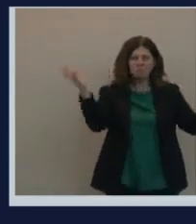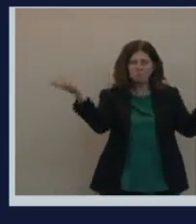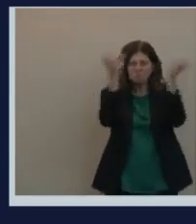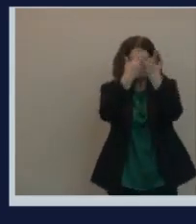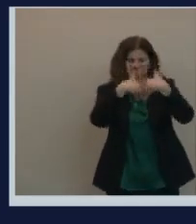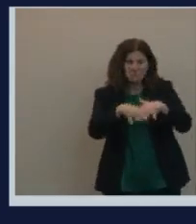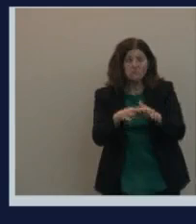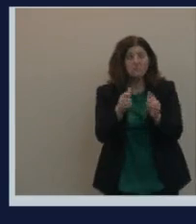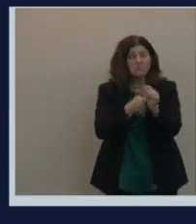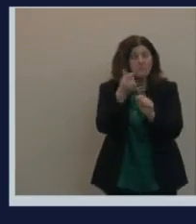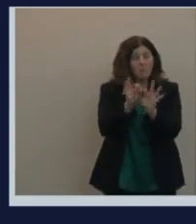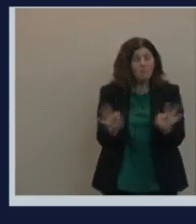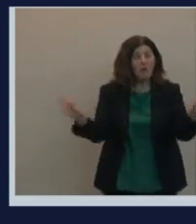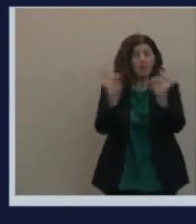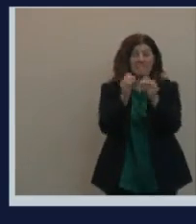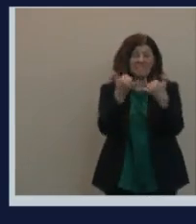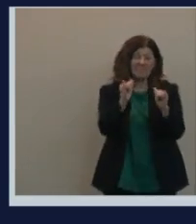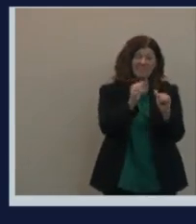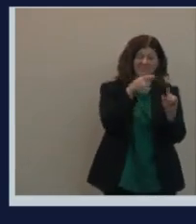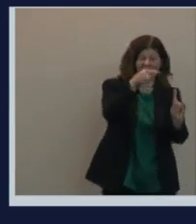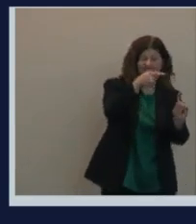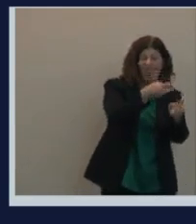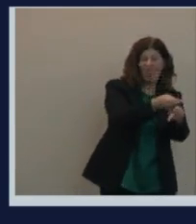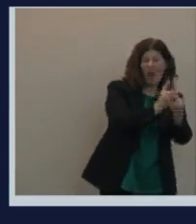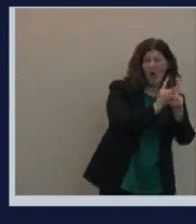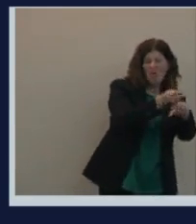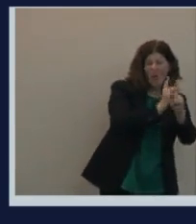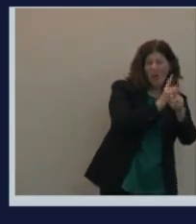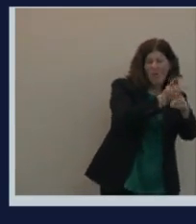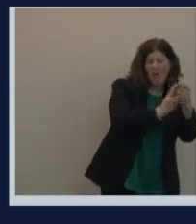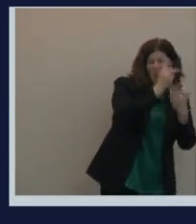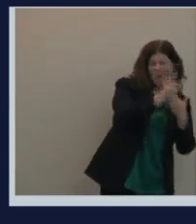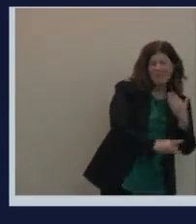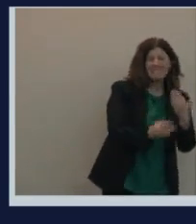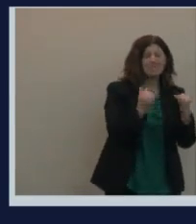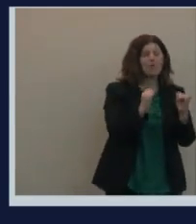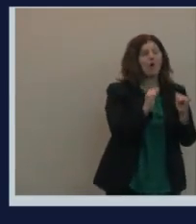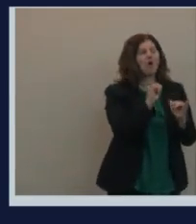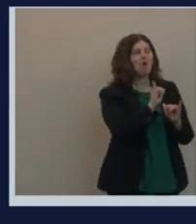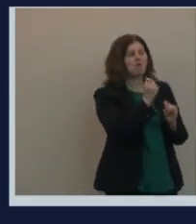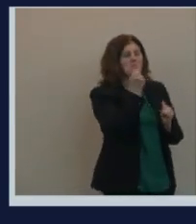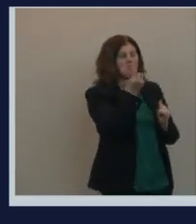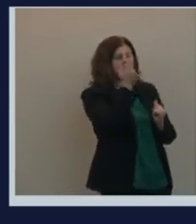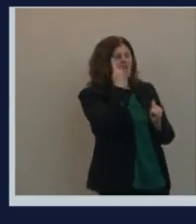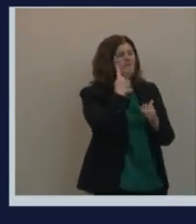WE WORK THROUGH ANY NUMBER OF BOTH FEDERAL PARTNERSHIPS OR THROUGH OUR ECONOMIC DEVELOP AND DEPARTMENT.